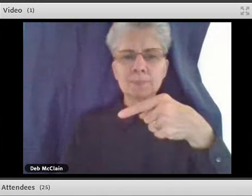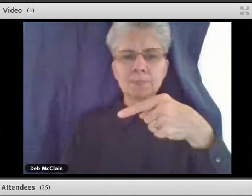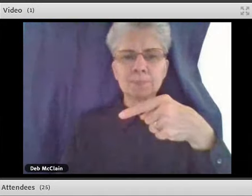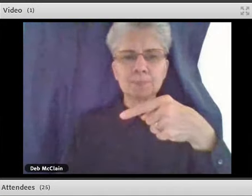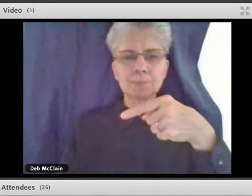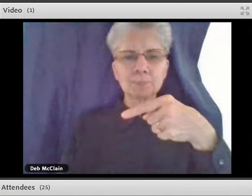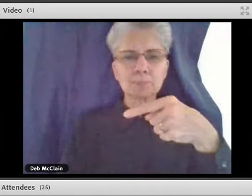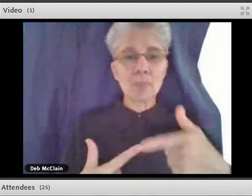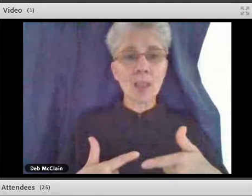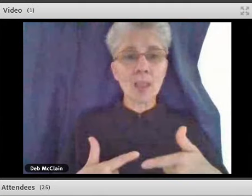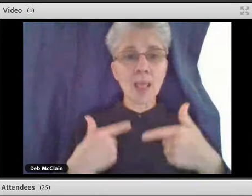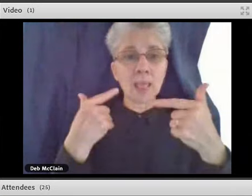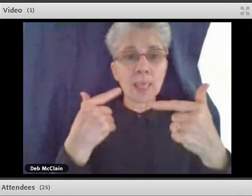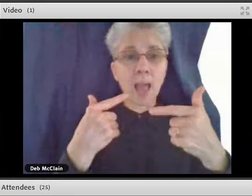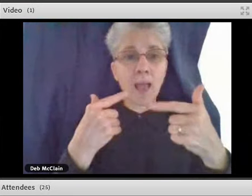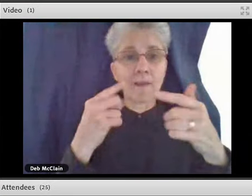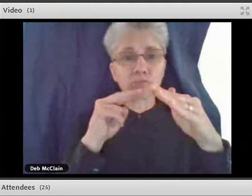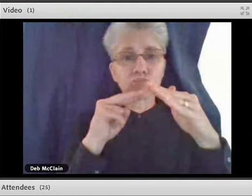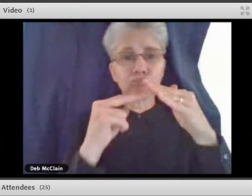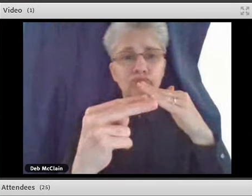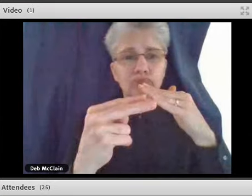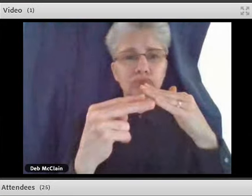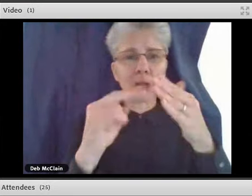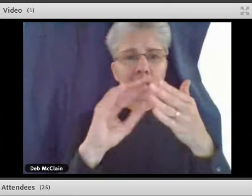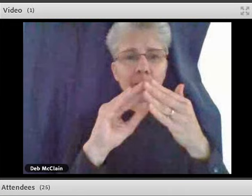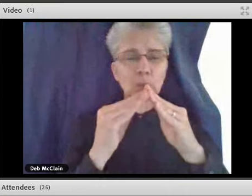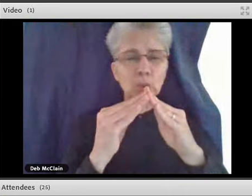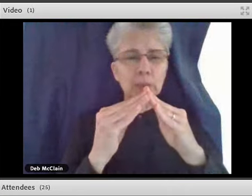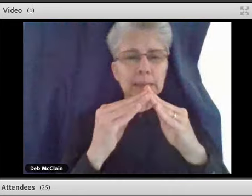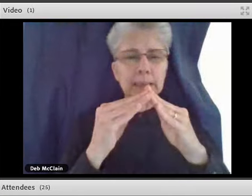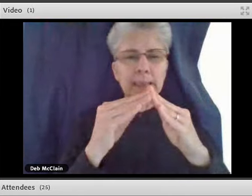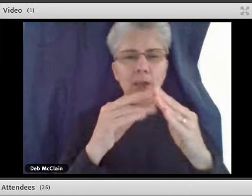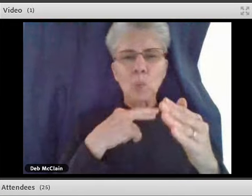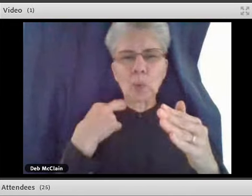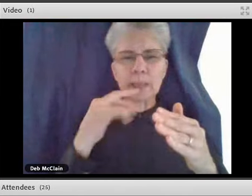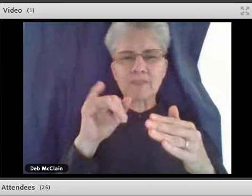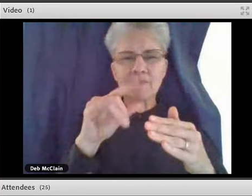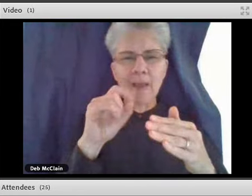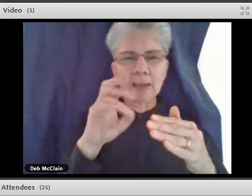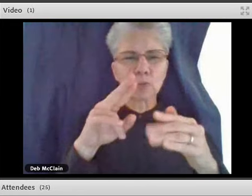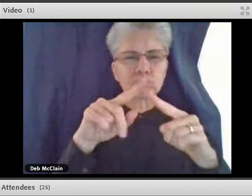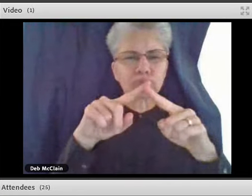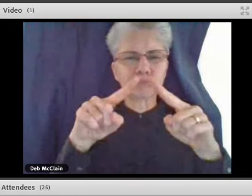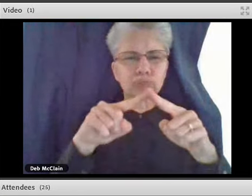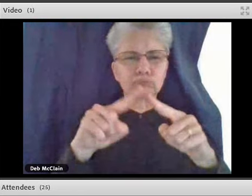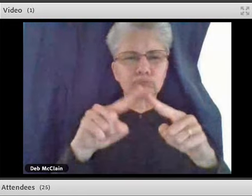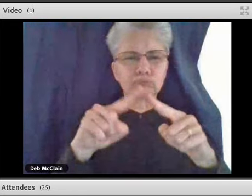And then the FLHealthCHARTS. So, you can look at health equity, life expectancy. There's a community map. There's a risk factors map.